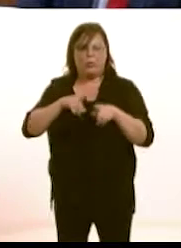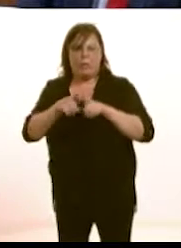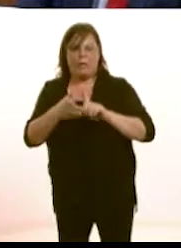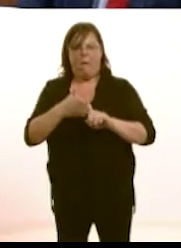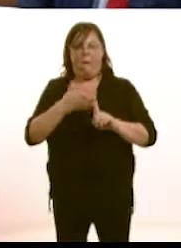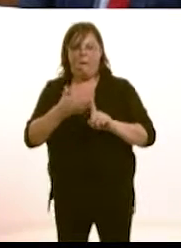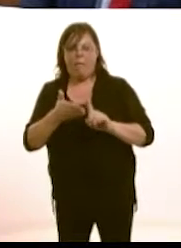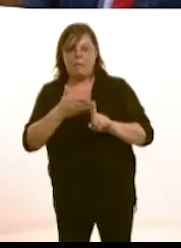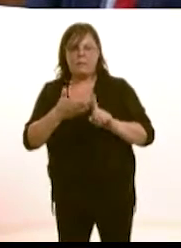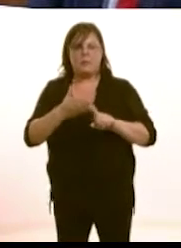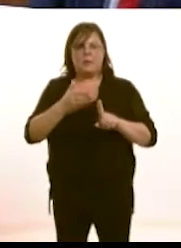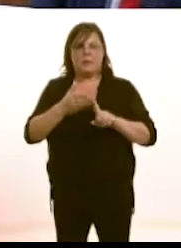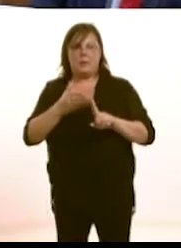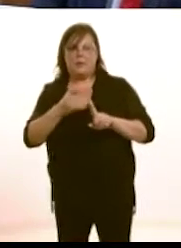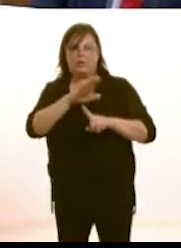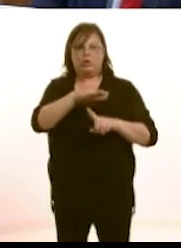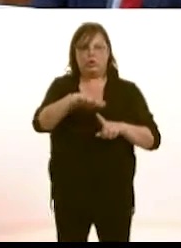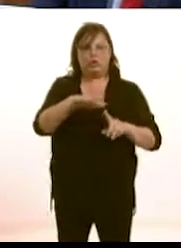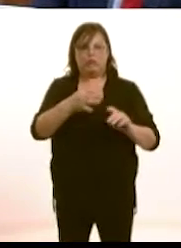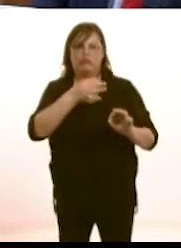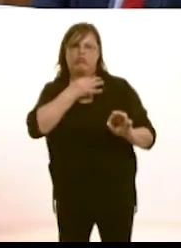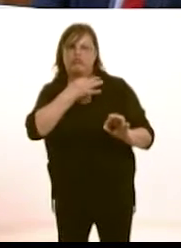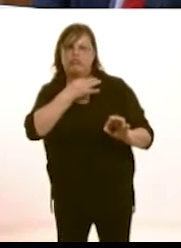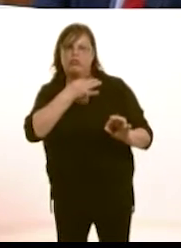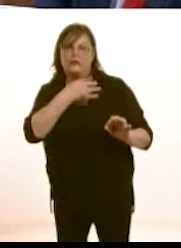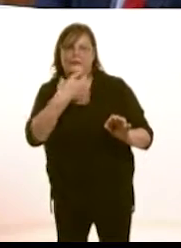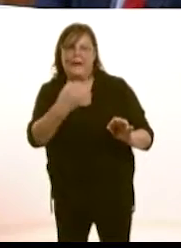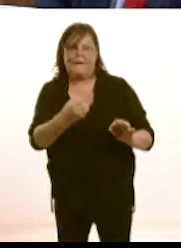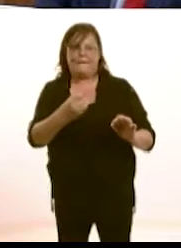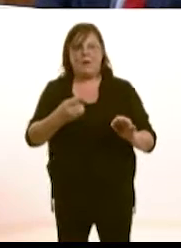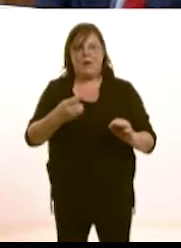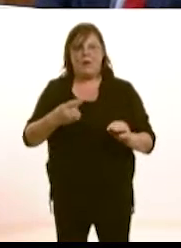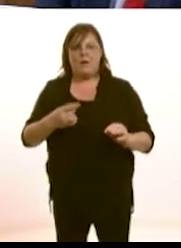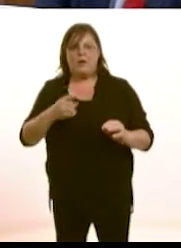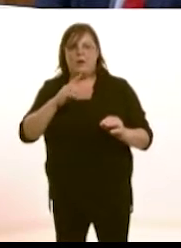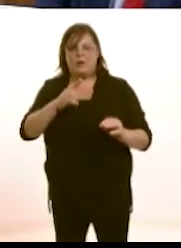to place young children in a position of vulnerability, and so, their safety is paramount.